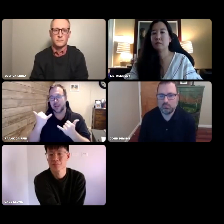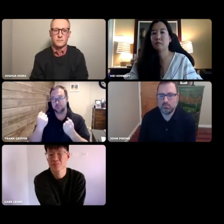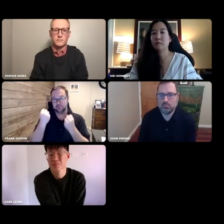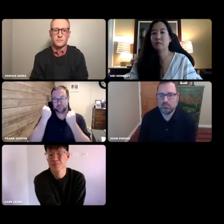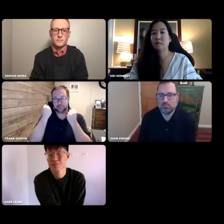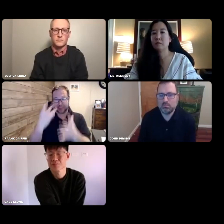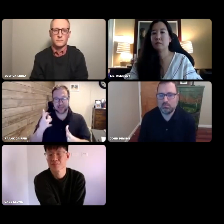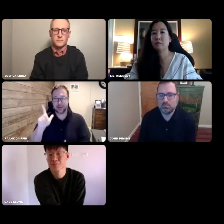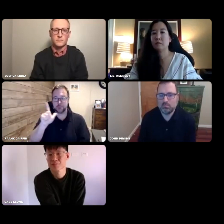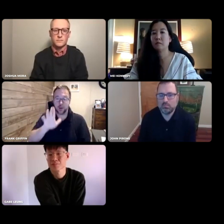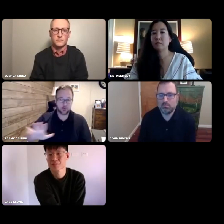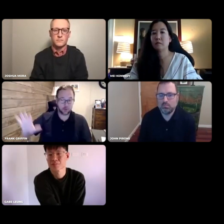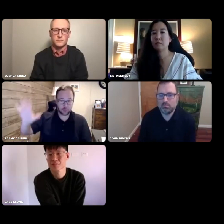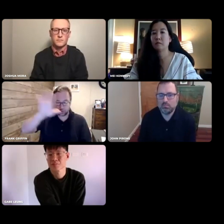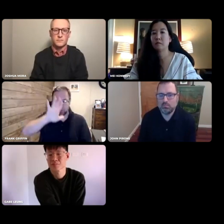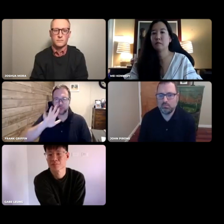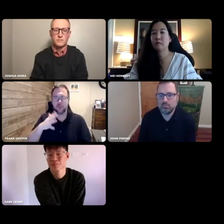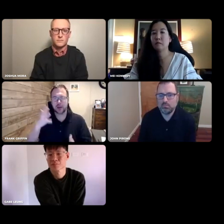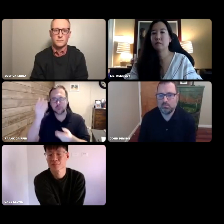any type of material.